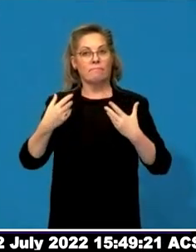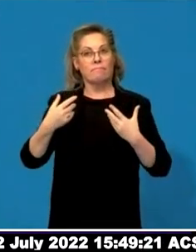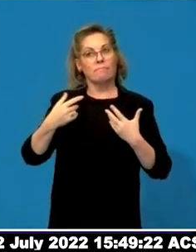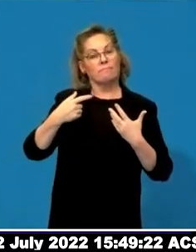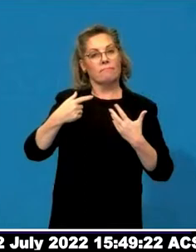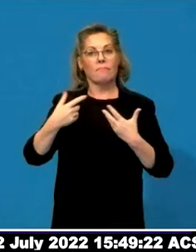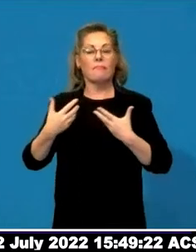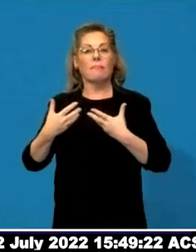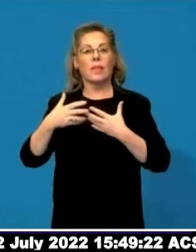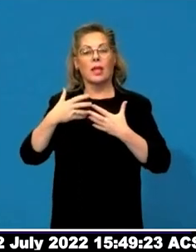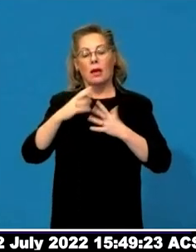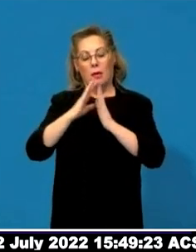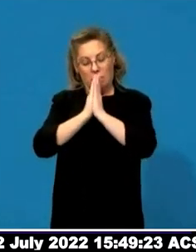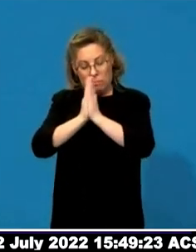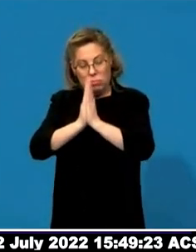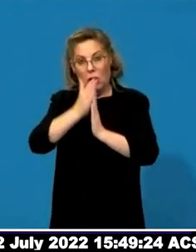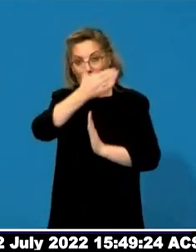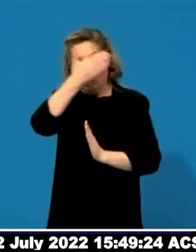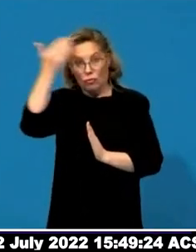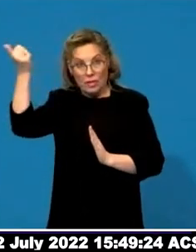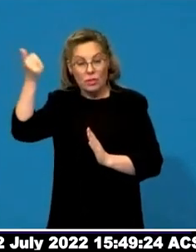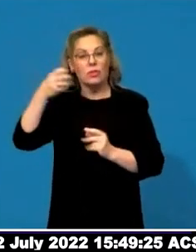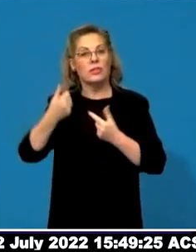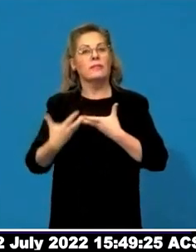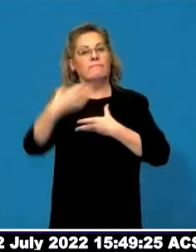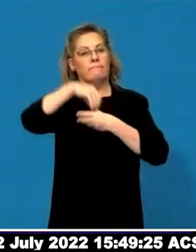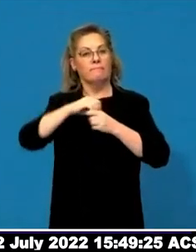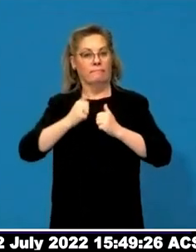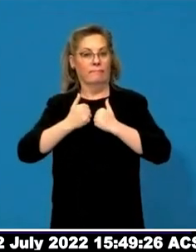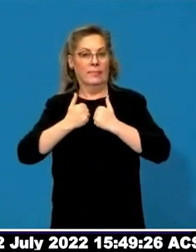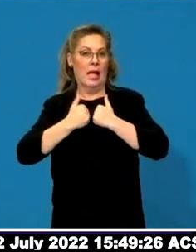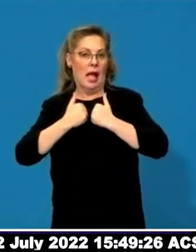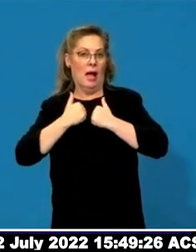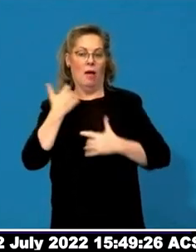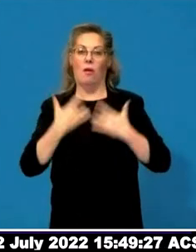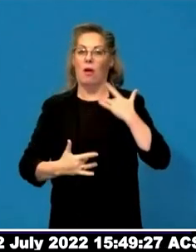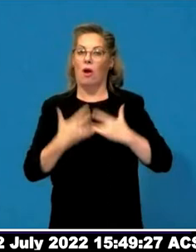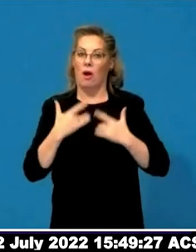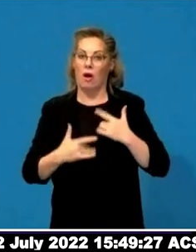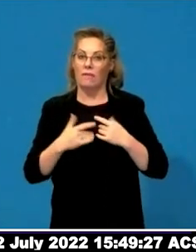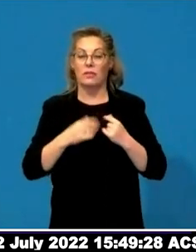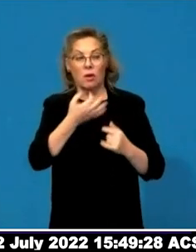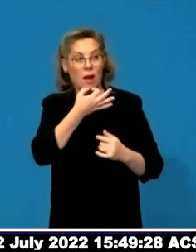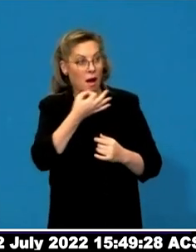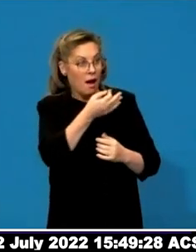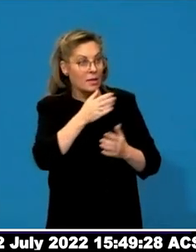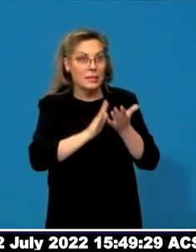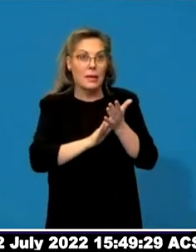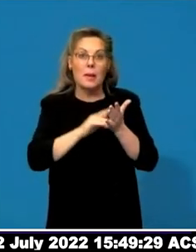throughout the region, and Mama Namok will lead her evidence in a short prayer. Yes, thank you.